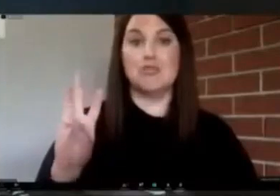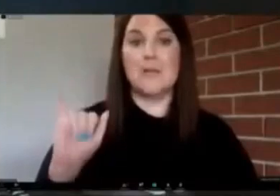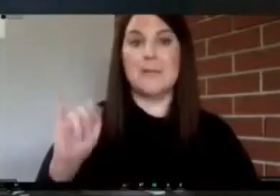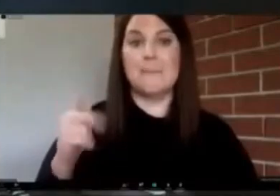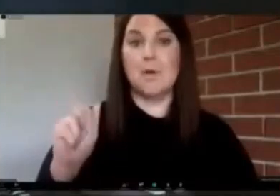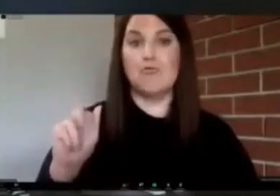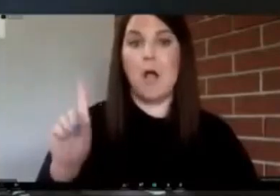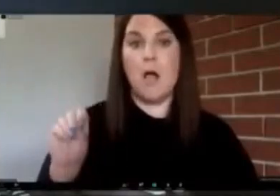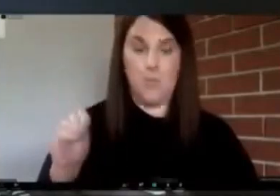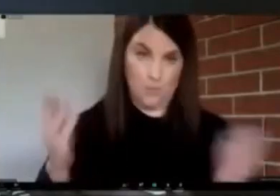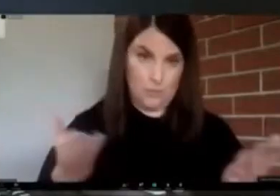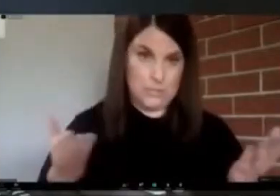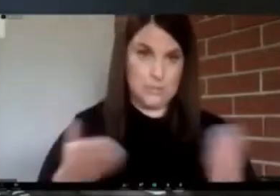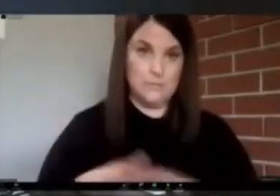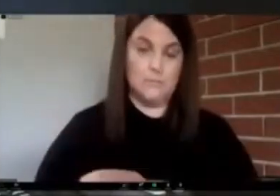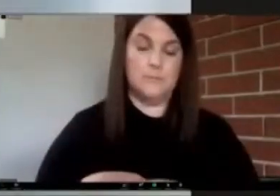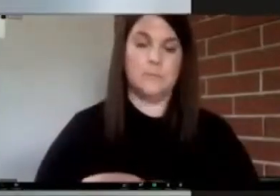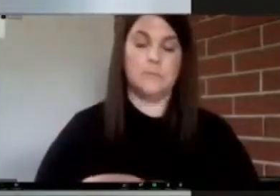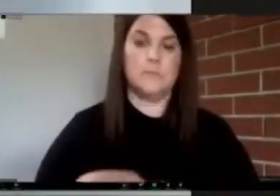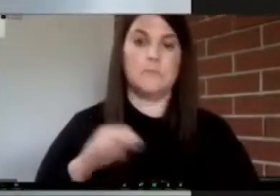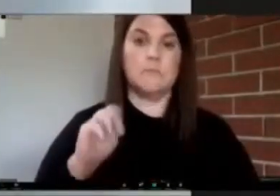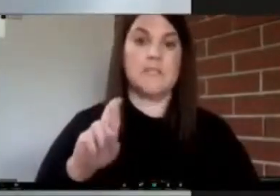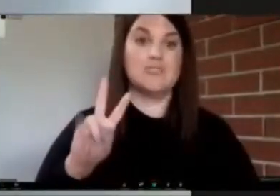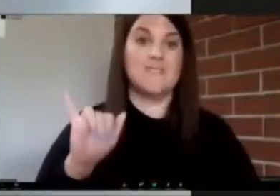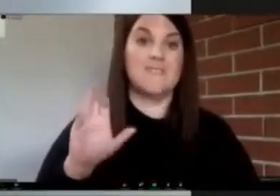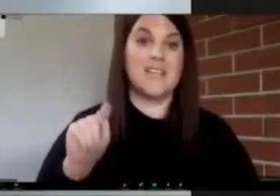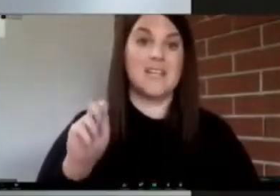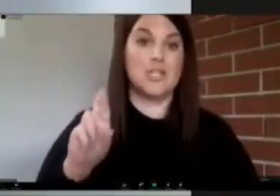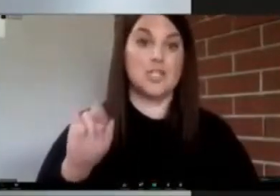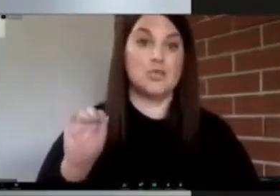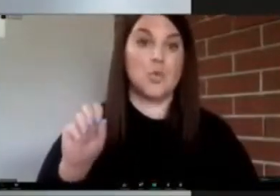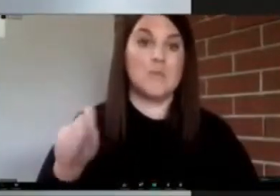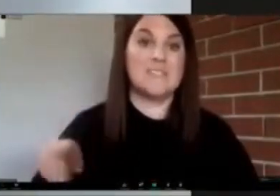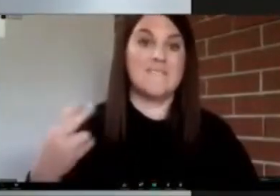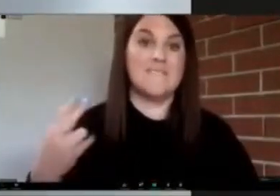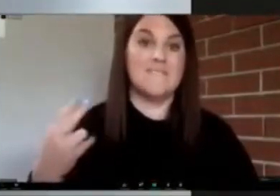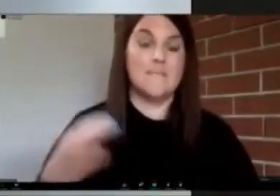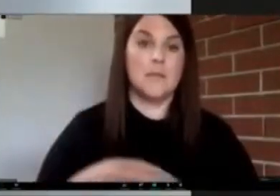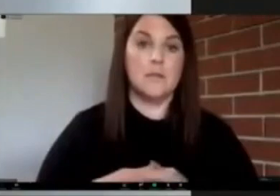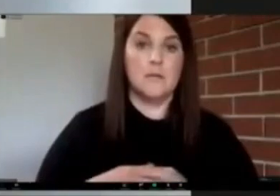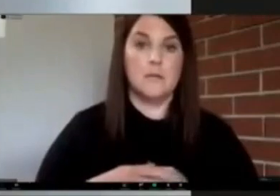Minh Wendt: Mr. Victor Joseph? Victor Joseph: Present.